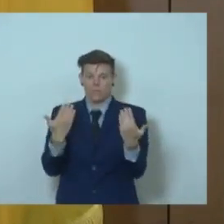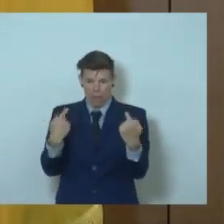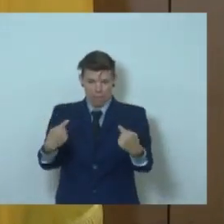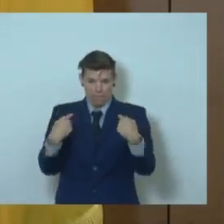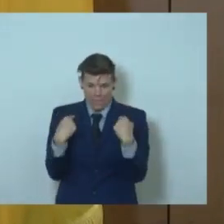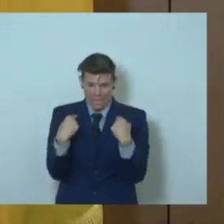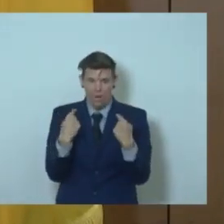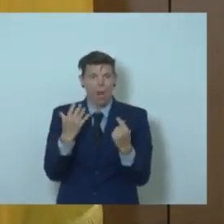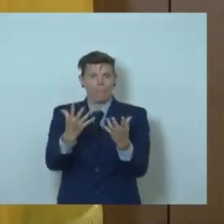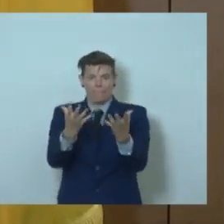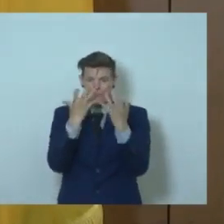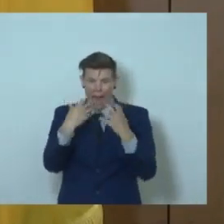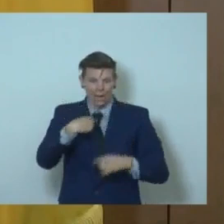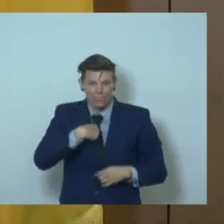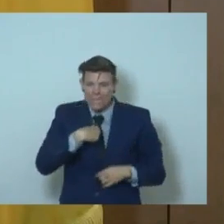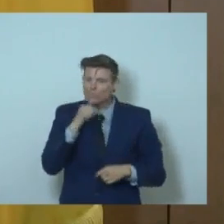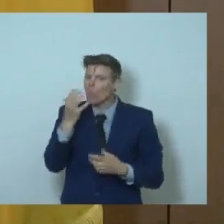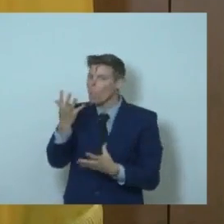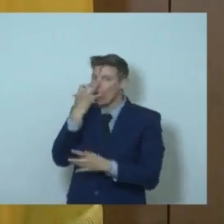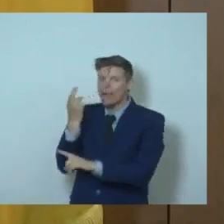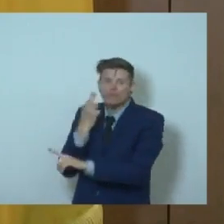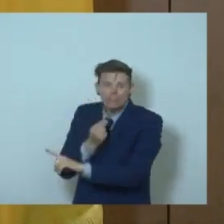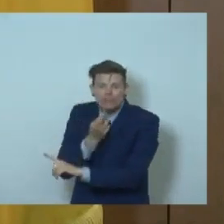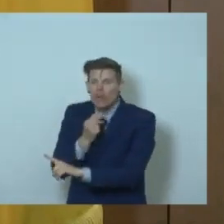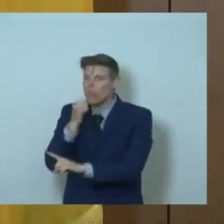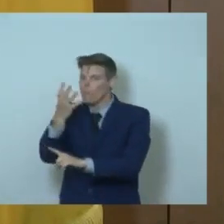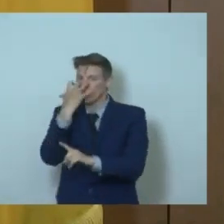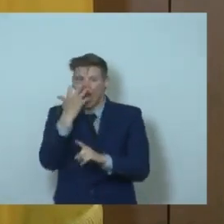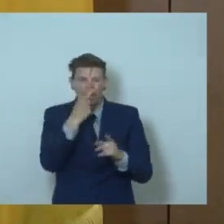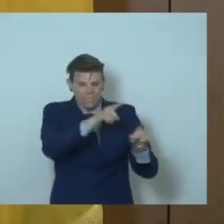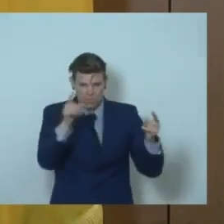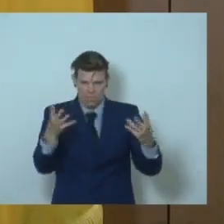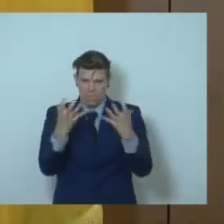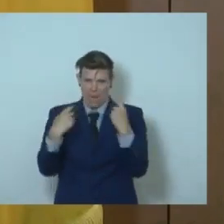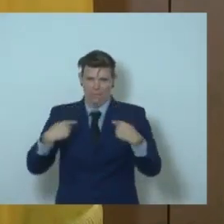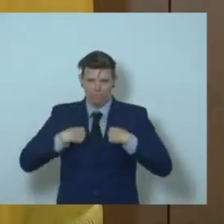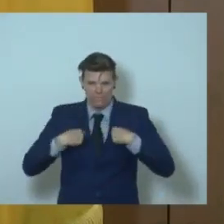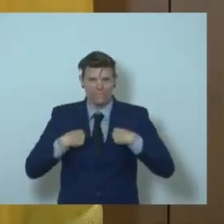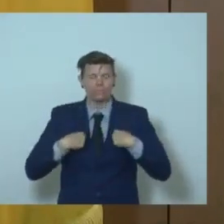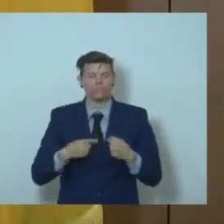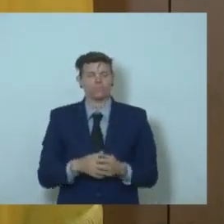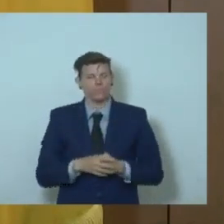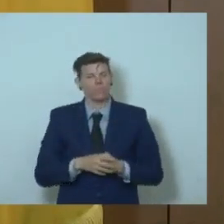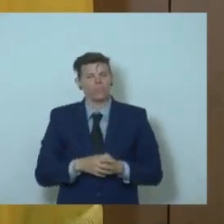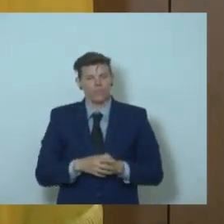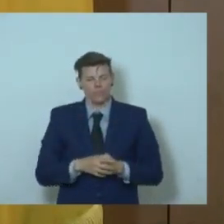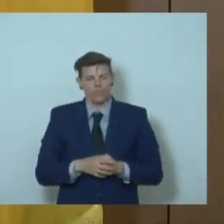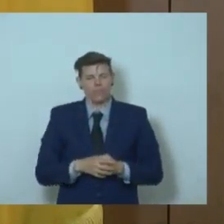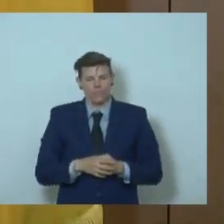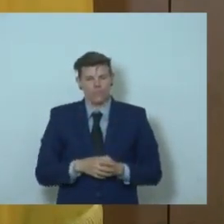ALTHOUGH I DON’T LIKE IT WHEN PEOPLE GET MAD AT MY DES CABINET SECRETARIES GET MAD AT ME.